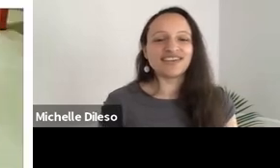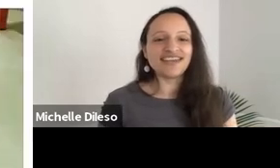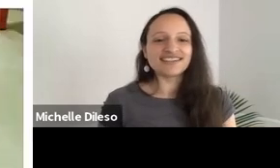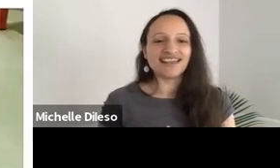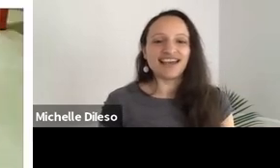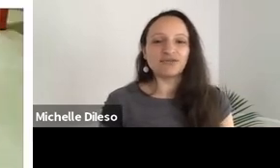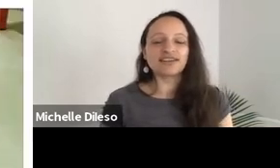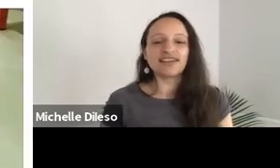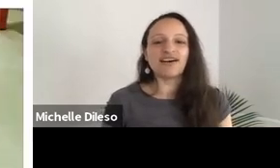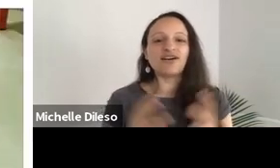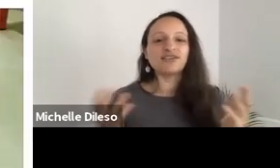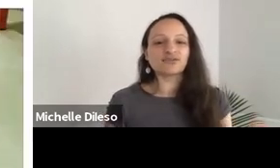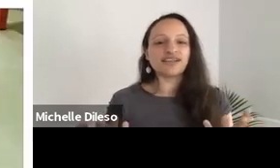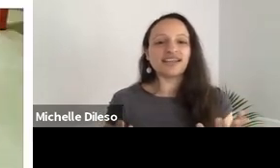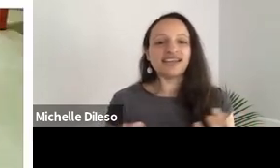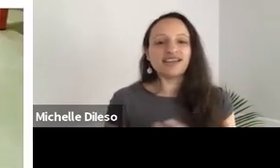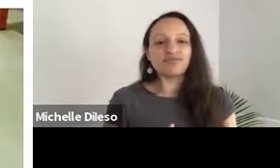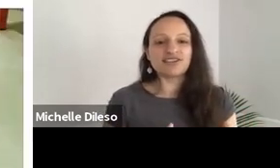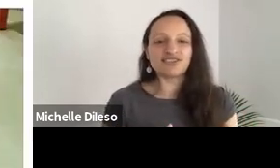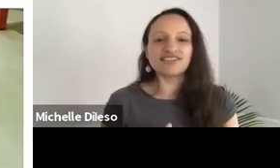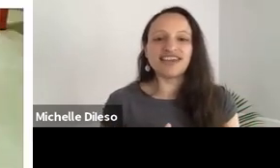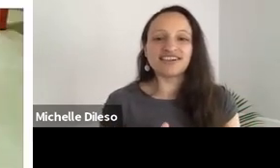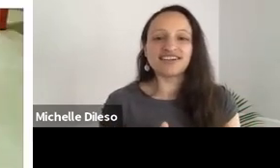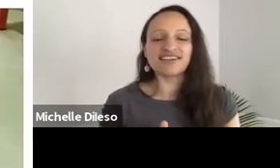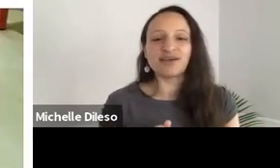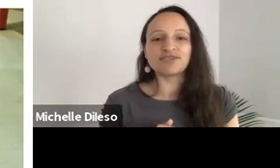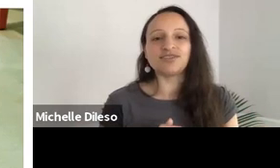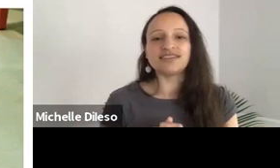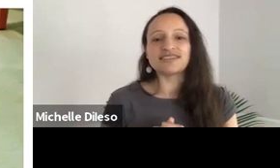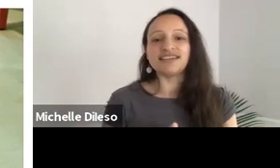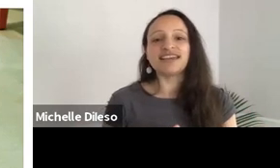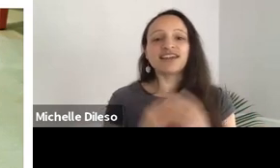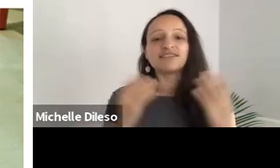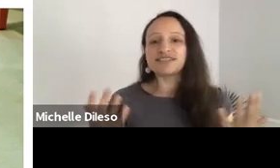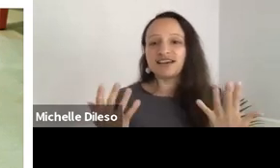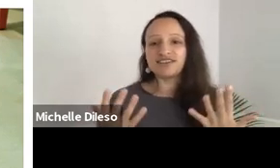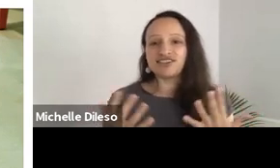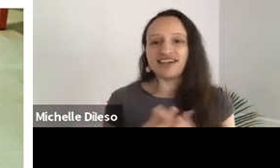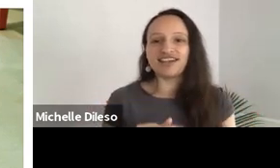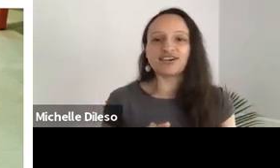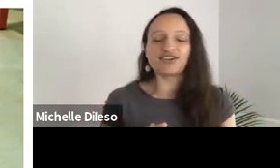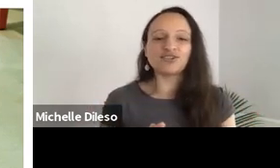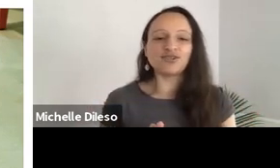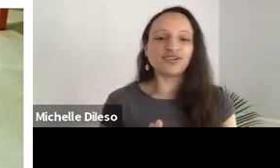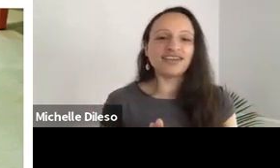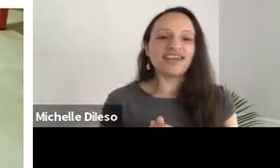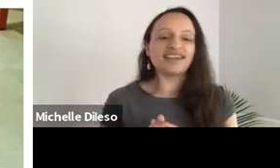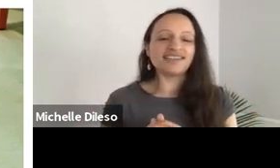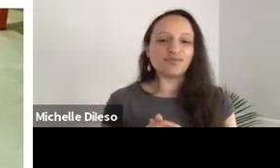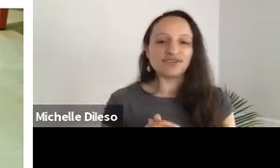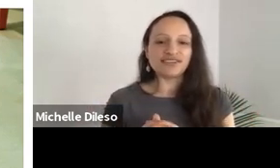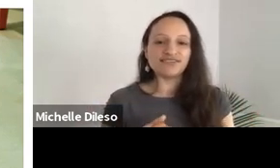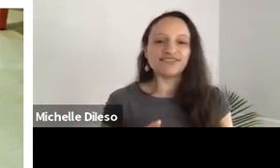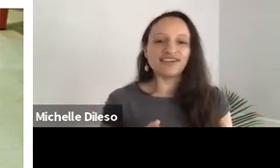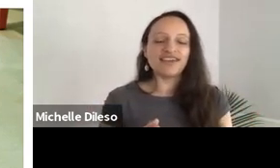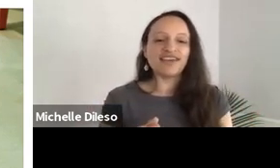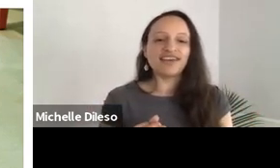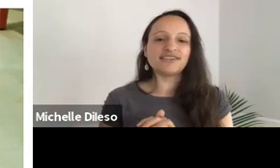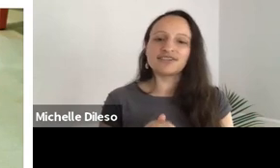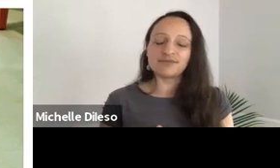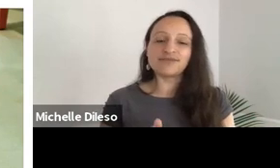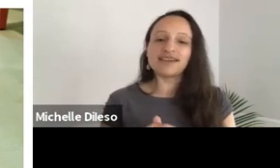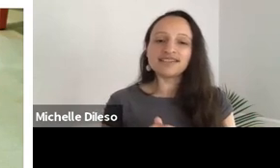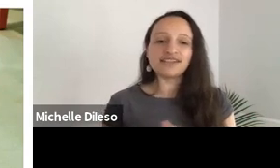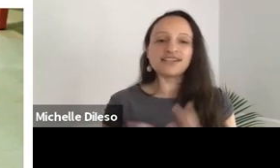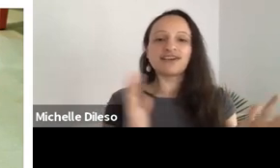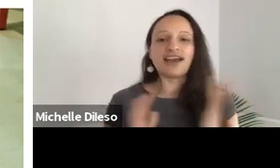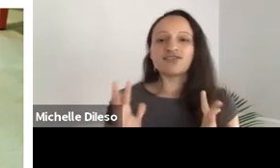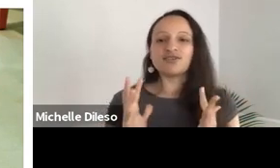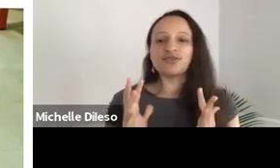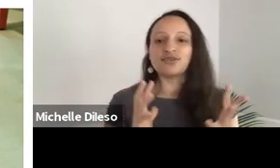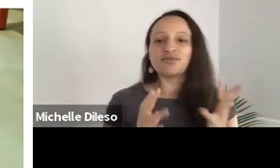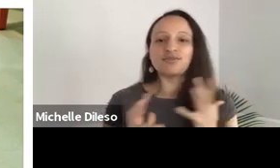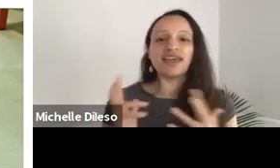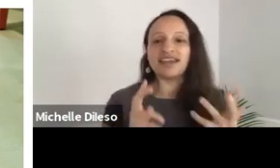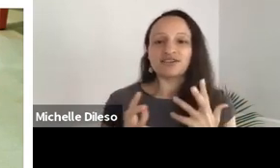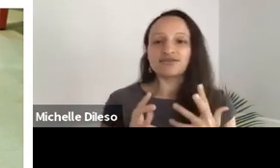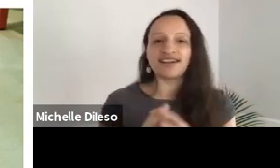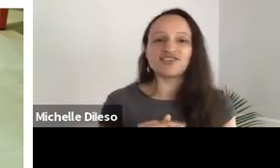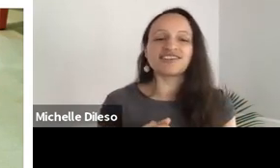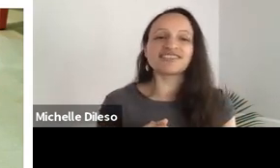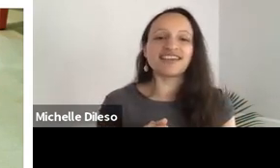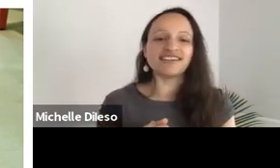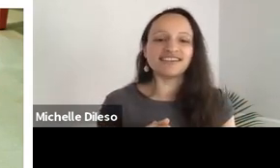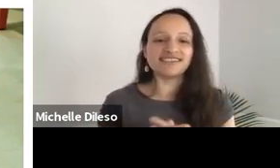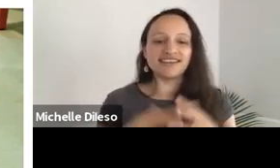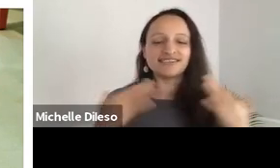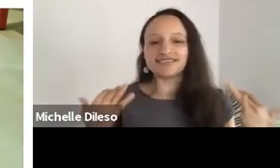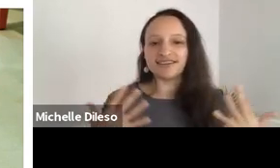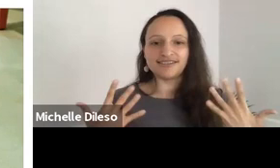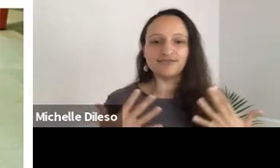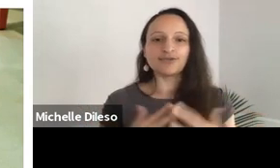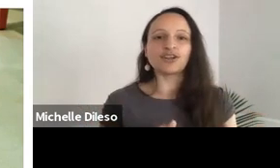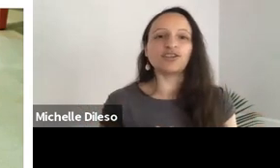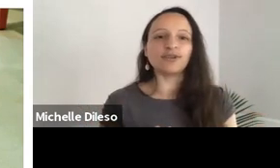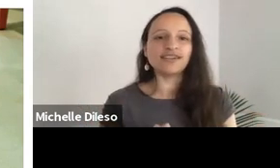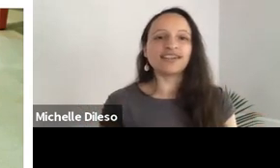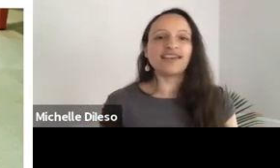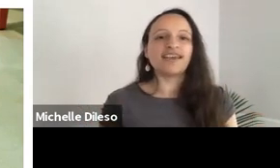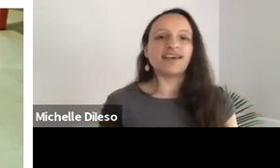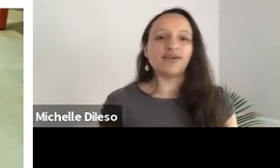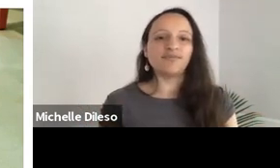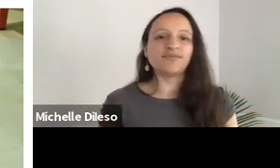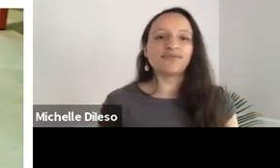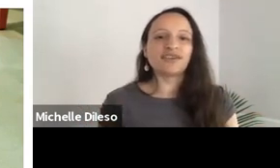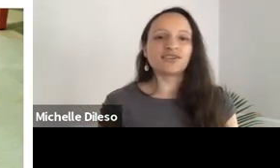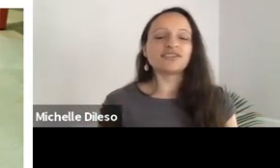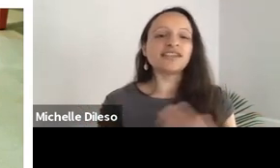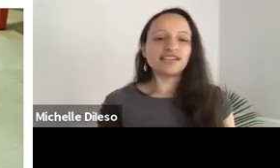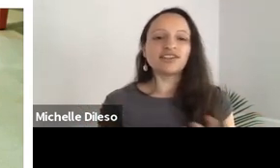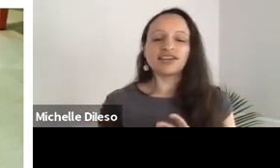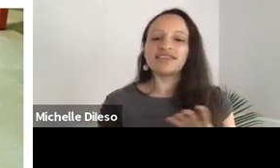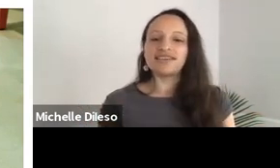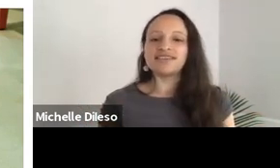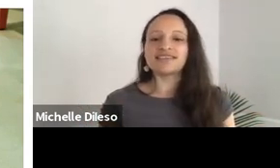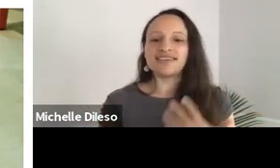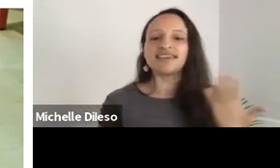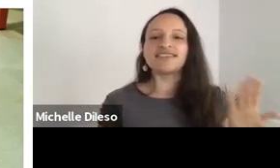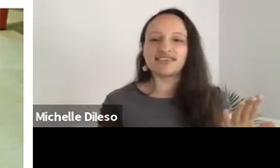So the next slide we're looking at all three pictures together. So you can see again on physiology day Here are two examples of different types of activities perhaps how to play and arrange a Skeleton, skeleton for human, so it's easy to look at these and